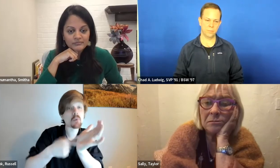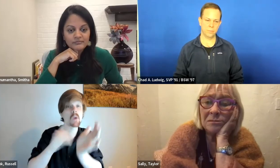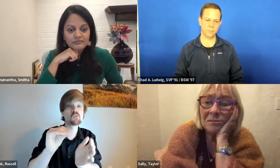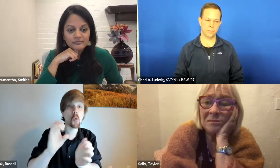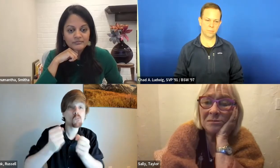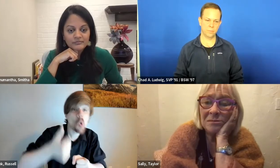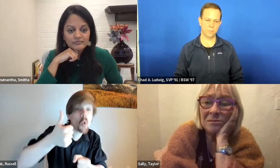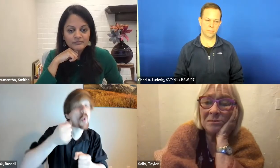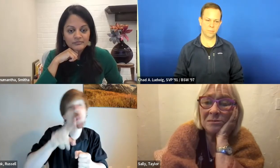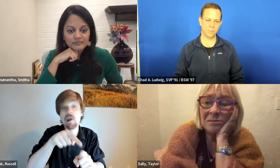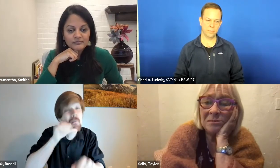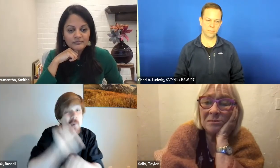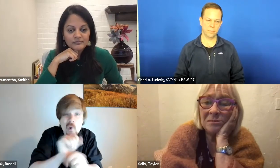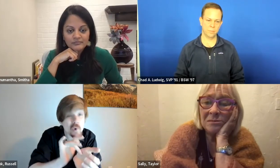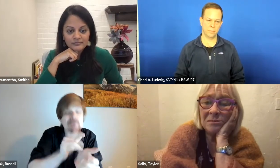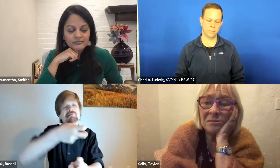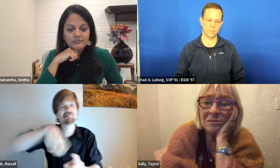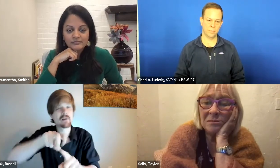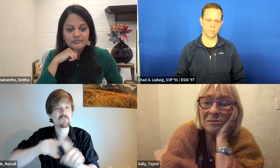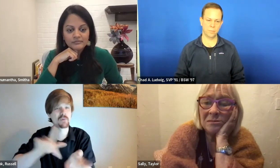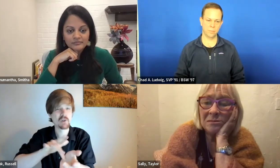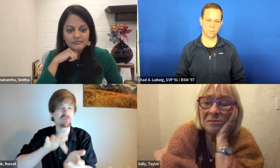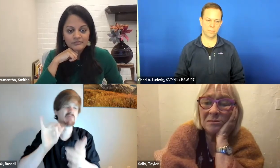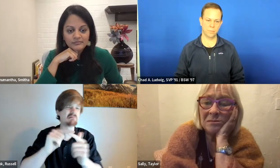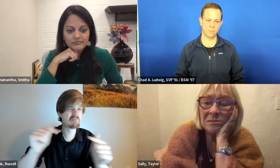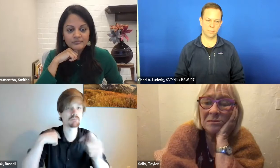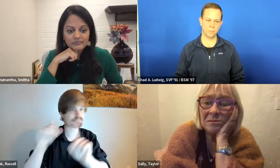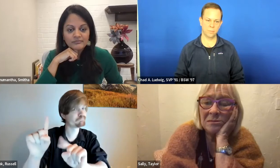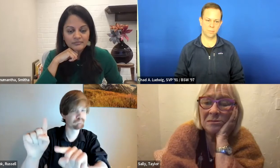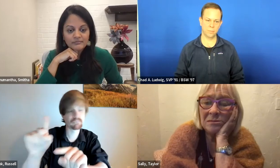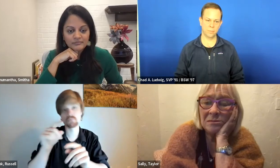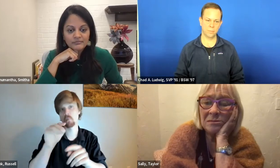to make sure everything was OK, maybe to change medications. Maybe one particular medication wasn't working anymore,